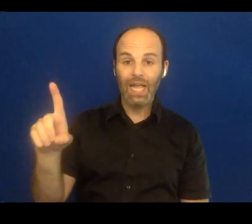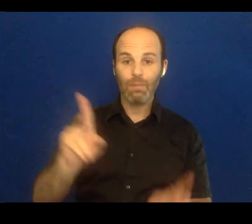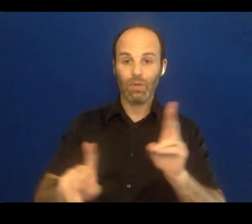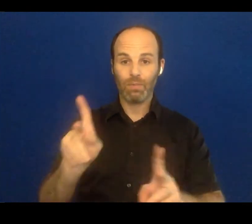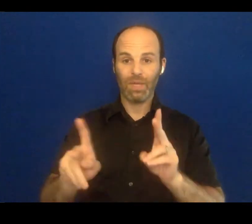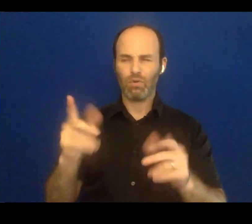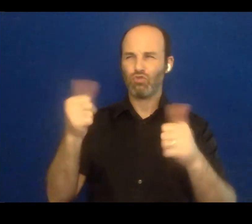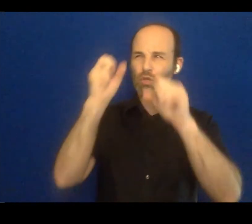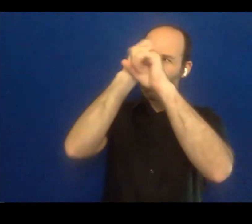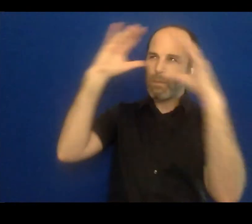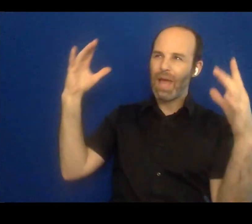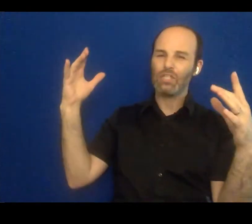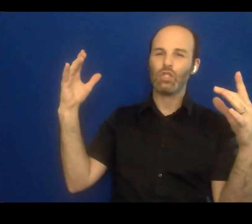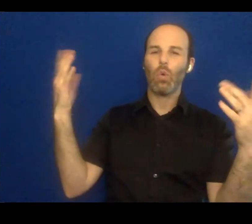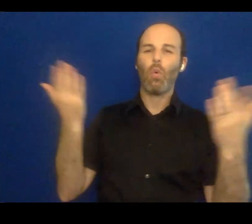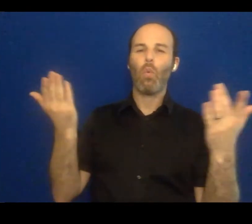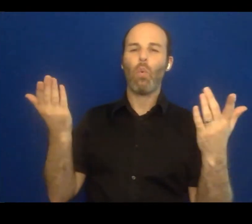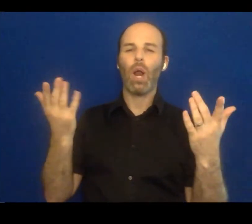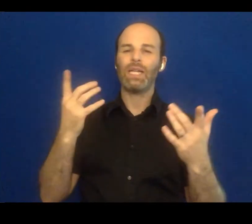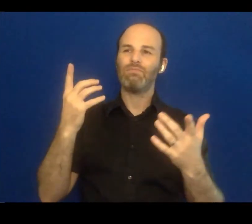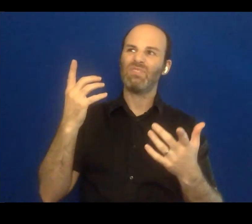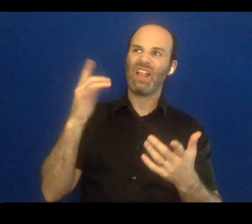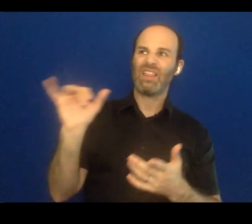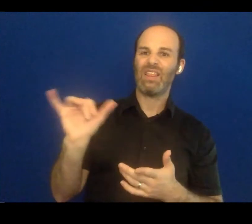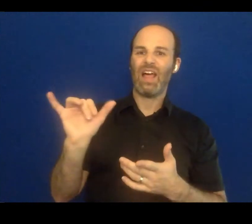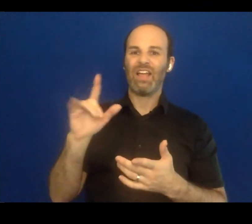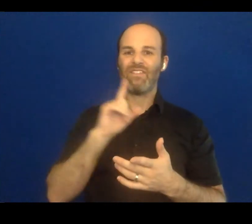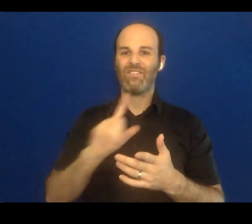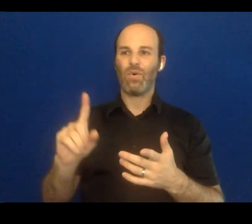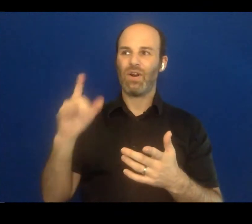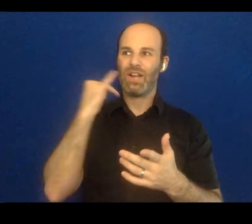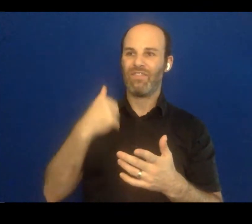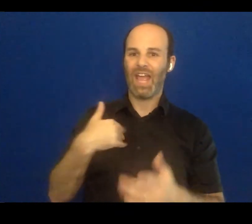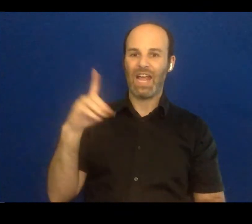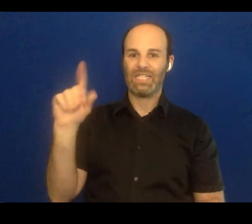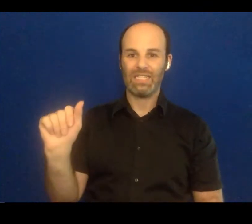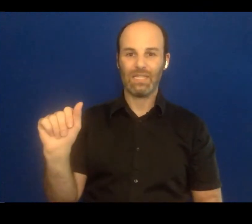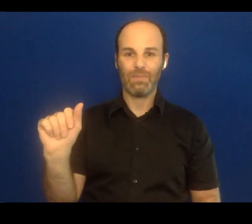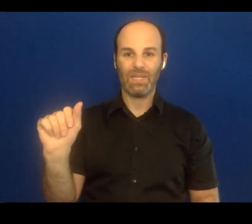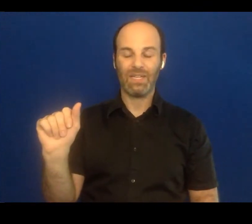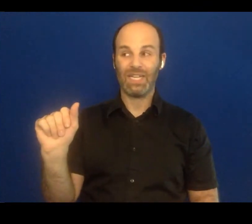BY ABLE BODIED PEOPLE. AND HOW THEY WOULD FEEL ABOUT THAT. INSTEAD OF CONSULTING PEOPLE WHO